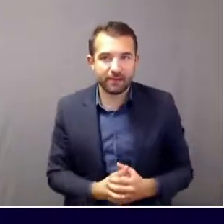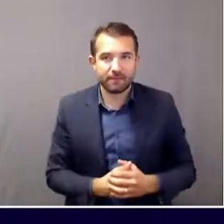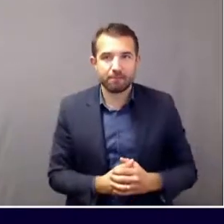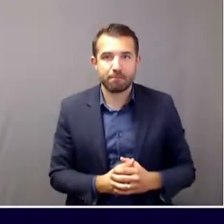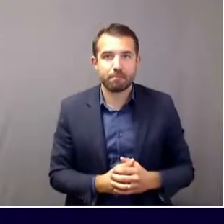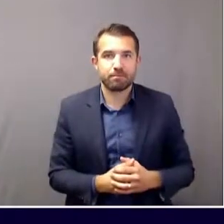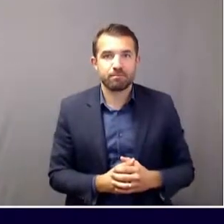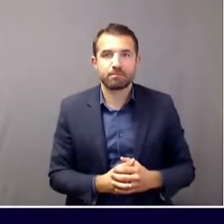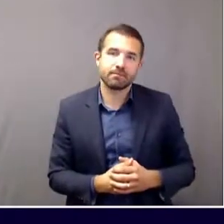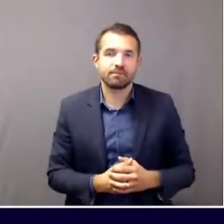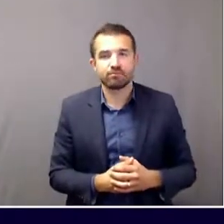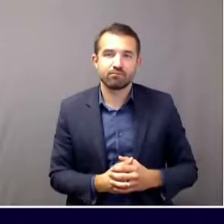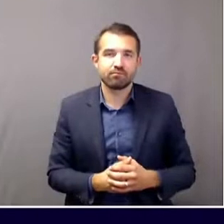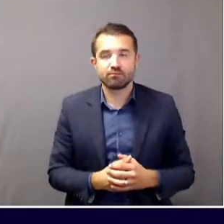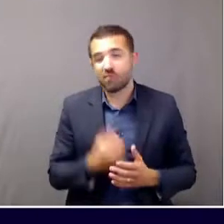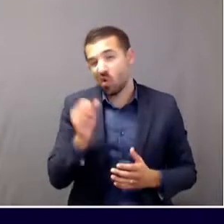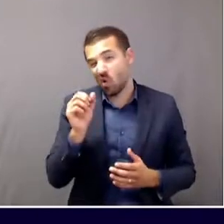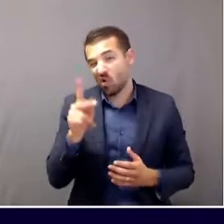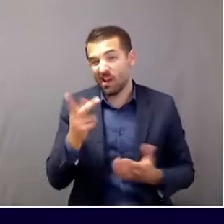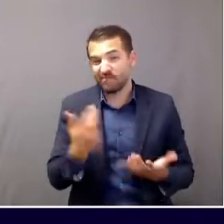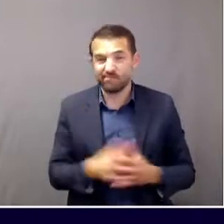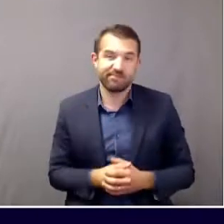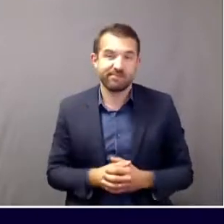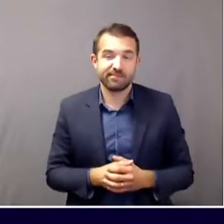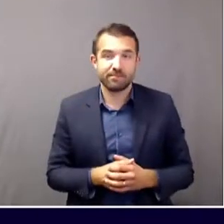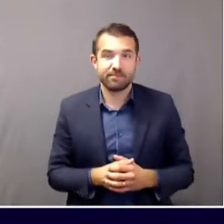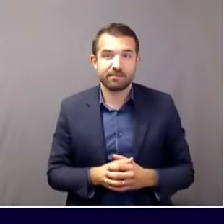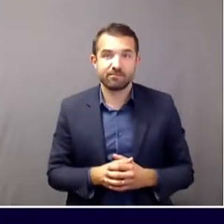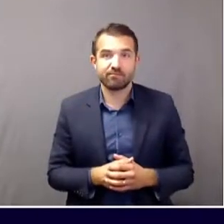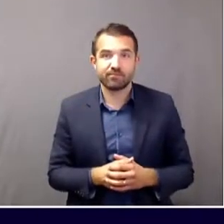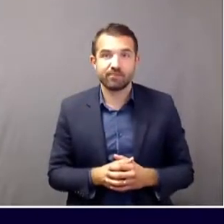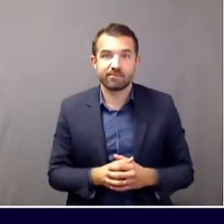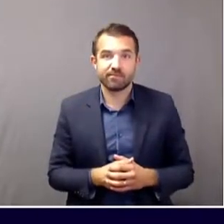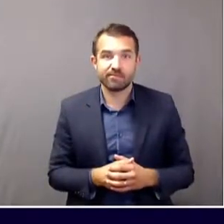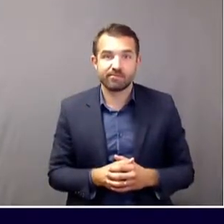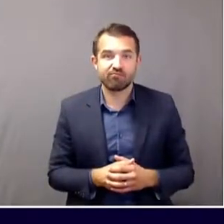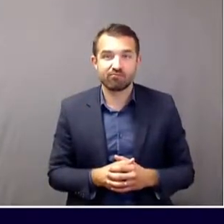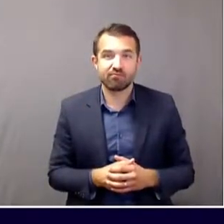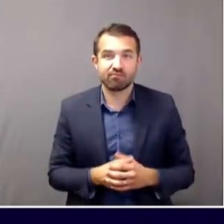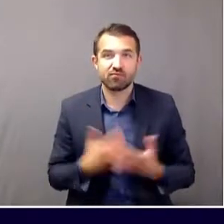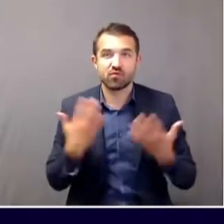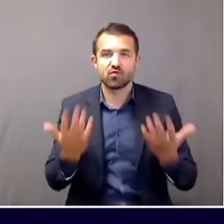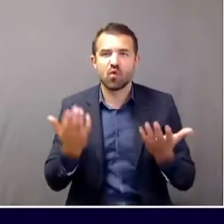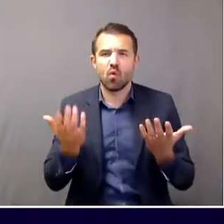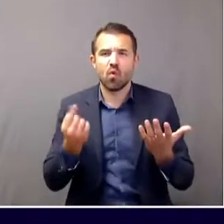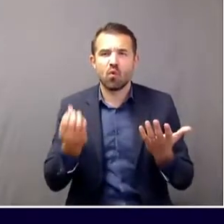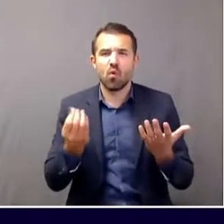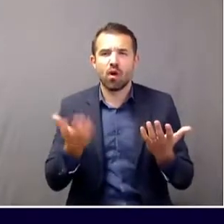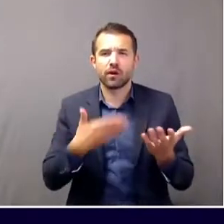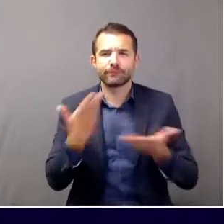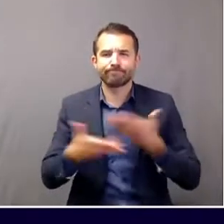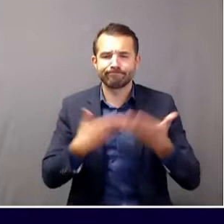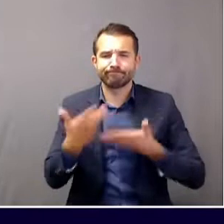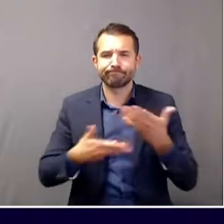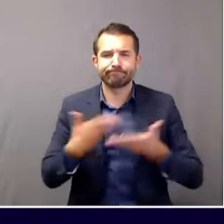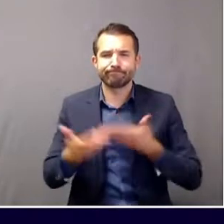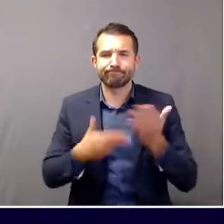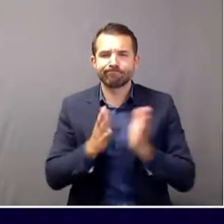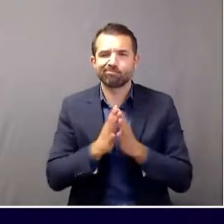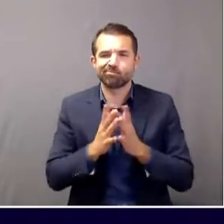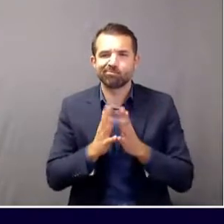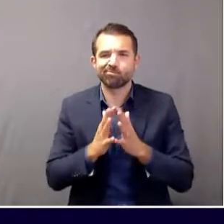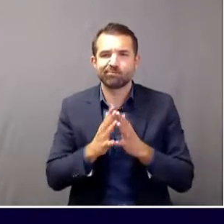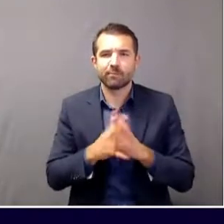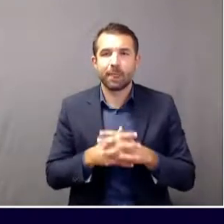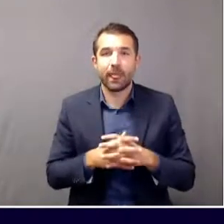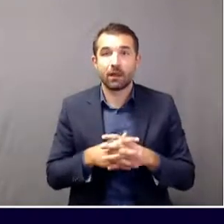so then how close are you to